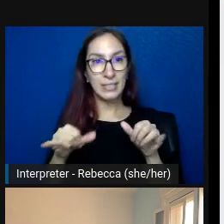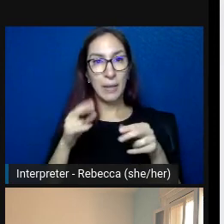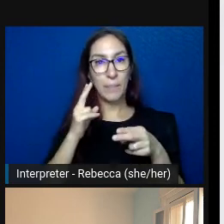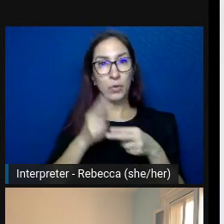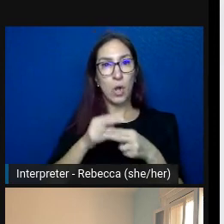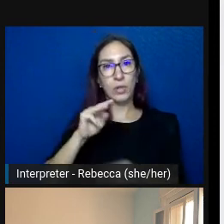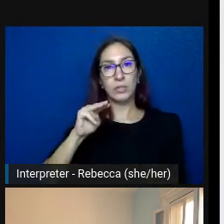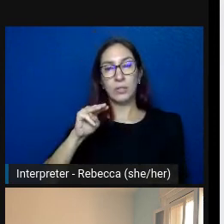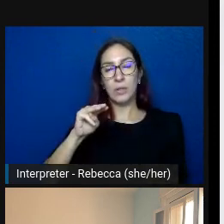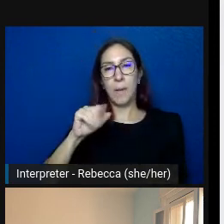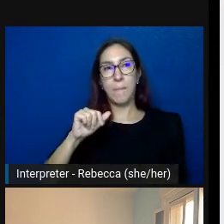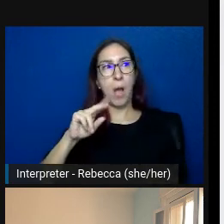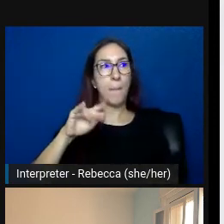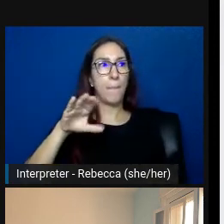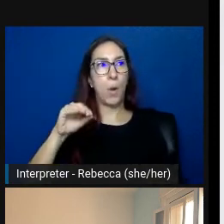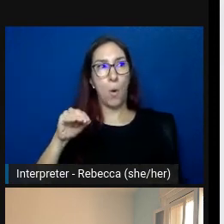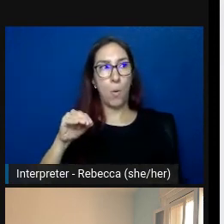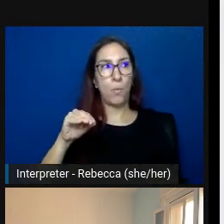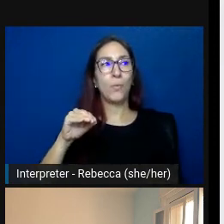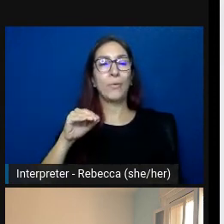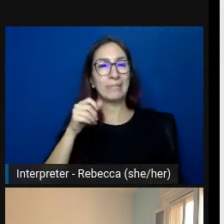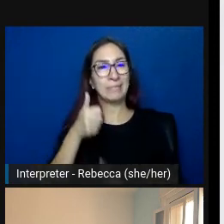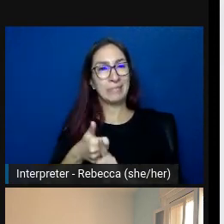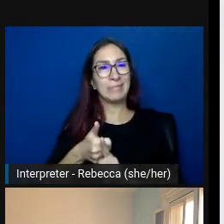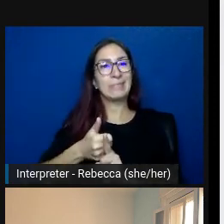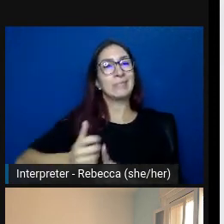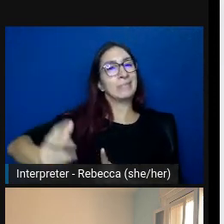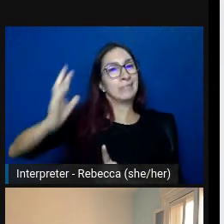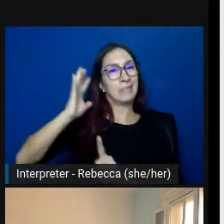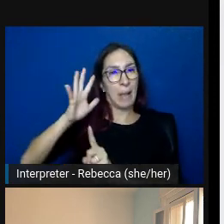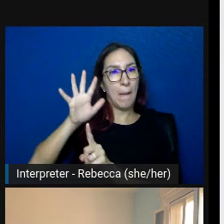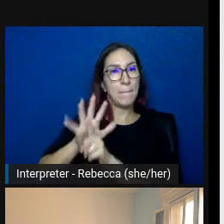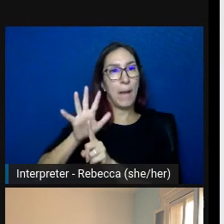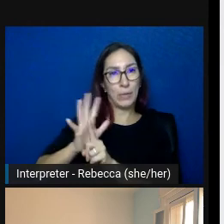which was really popular at that point.